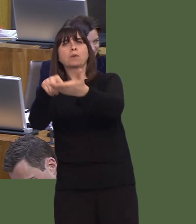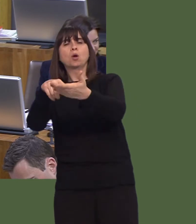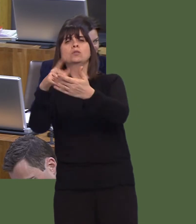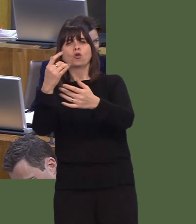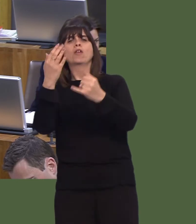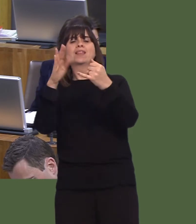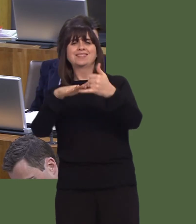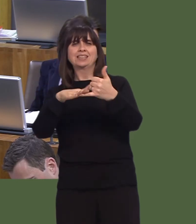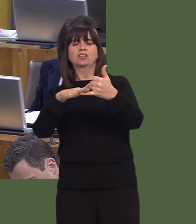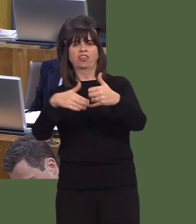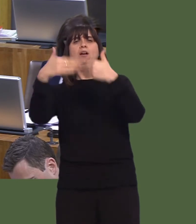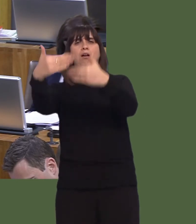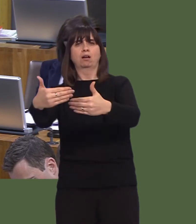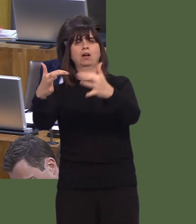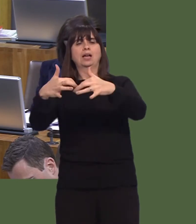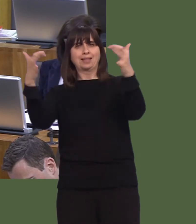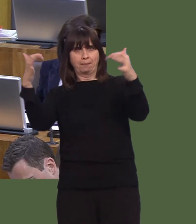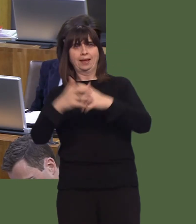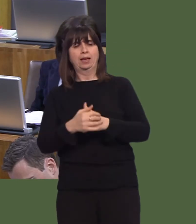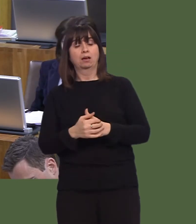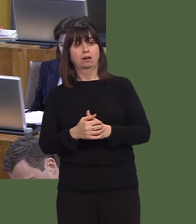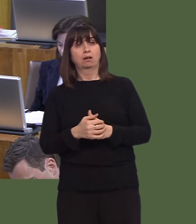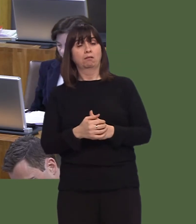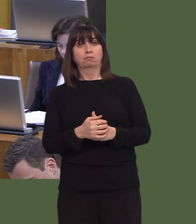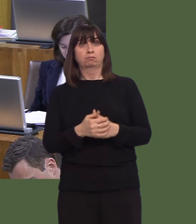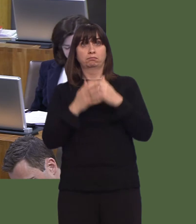I do think it's hugely important that, when it comes to the way Members conduct themselves,